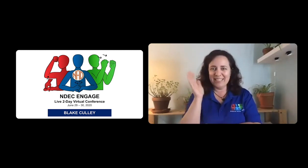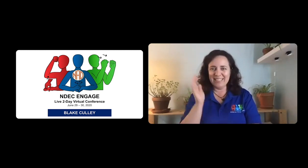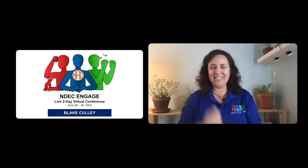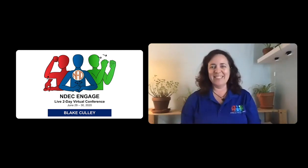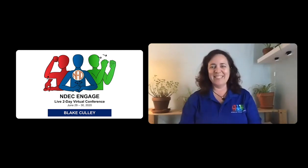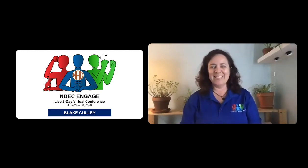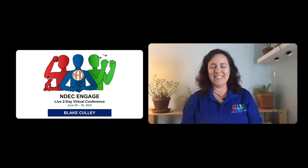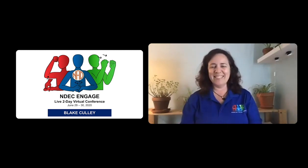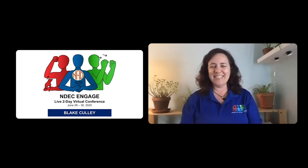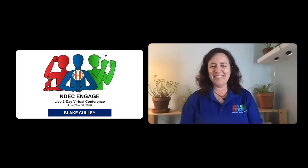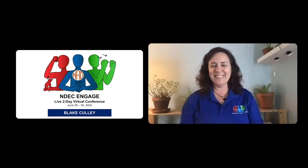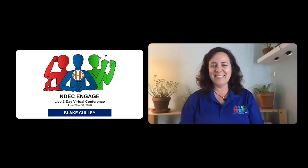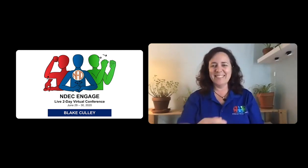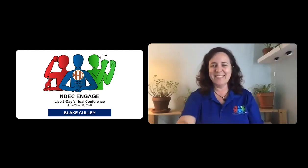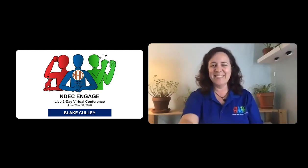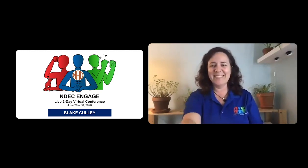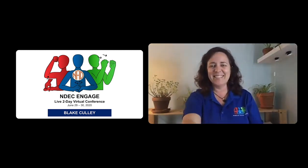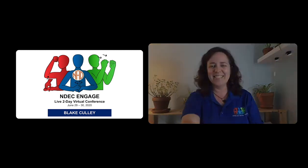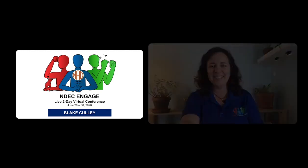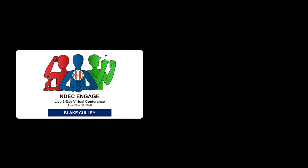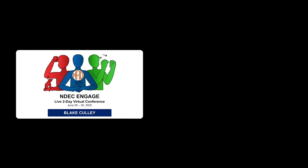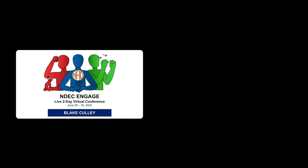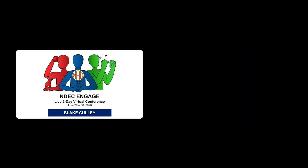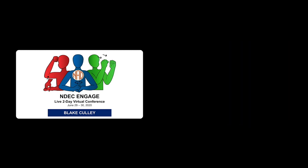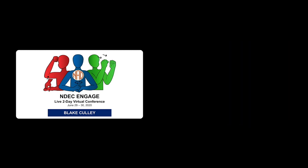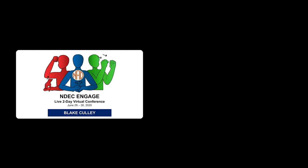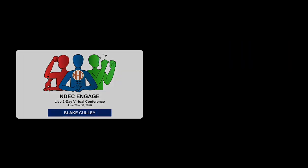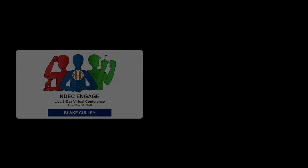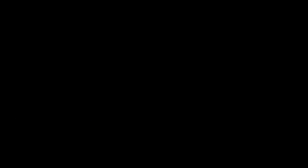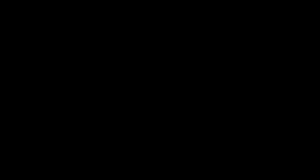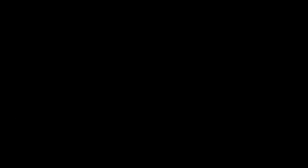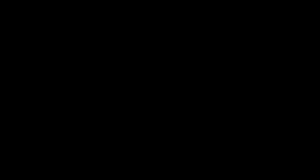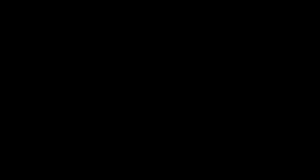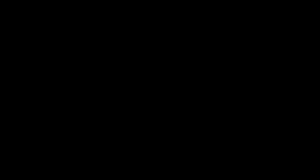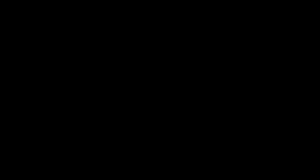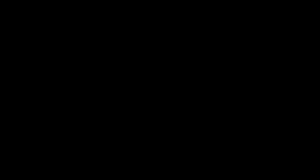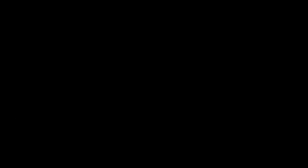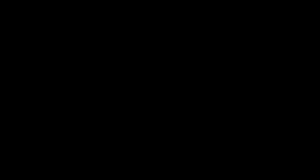I'm personally very excited to see Blake's presentation!